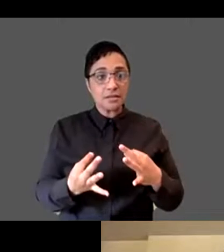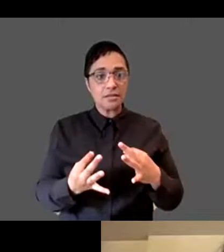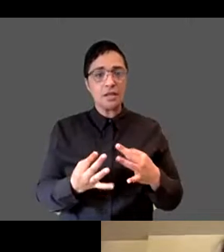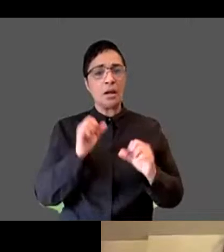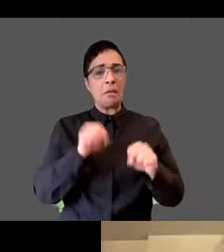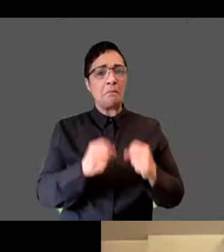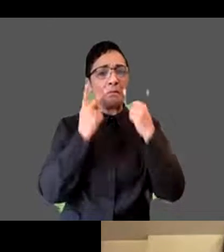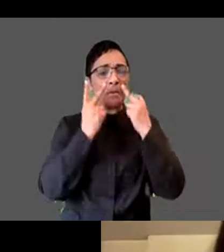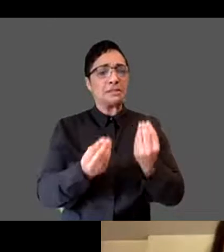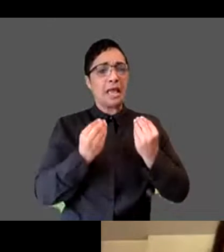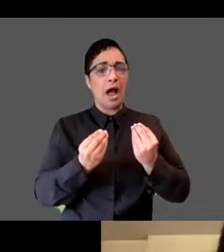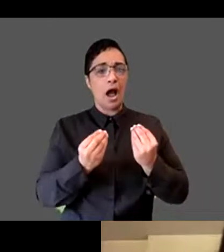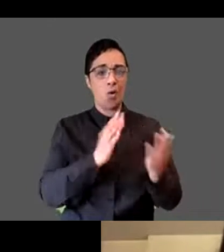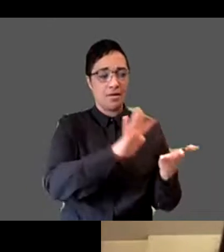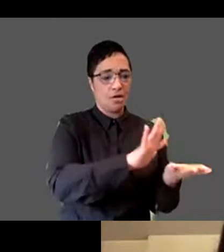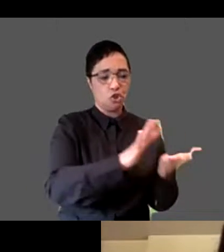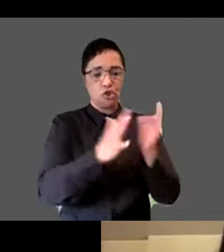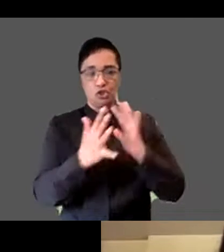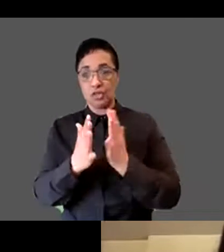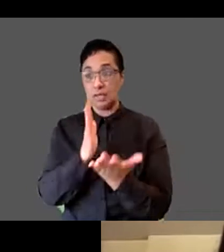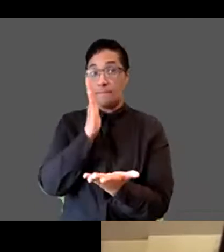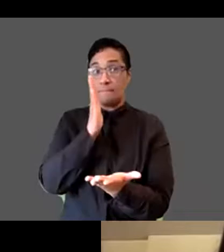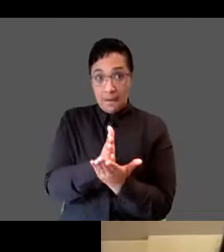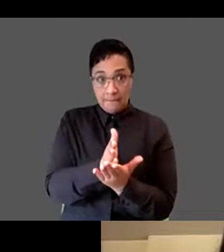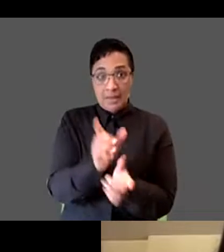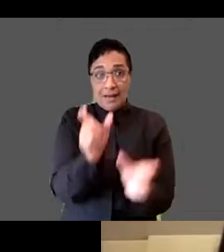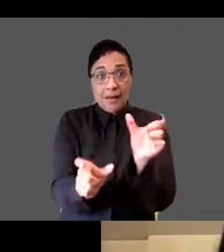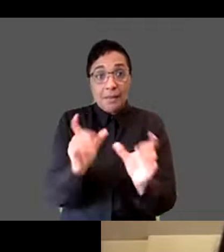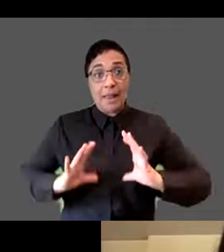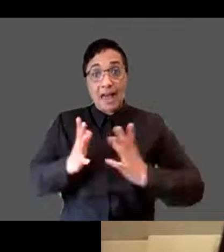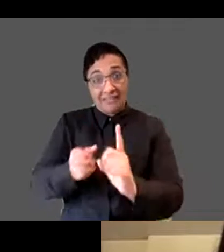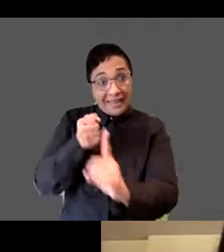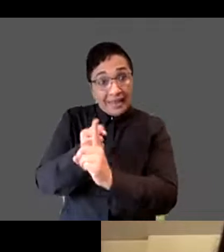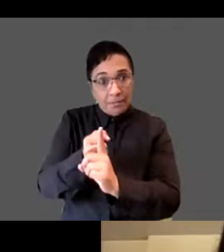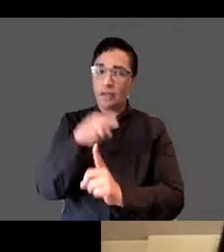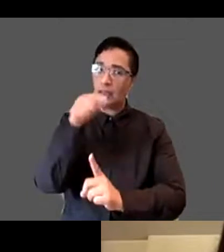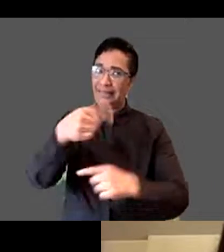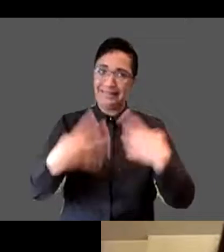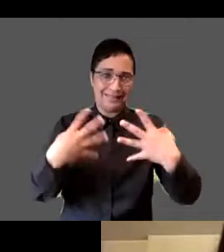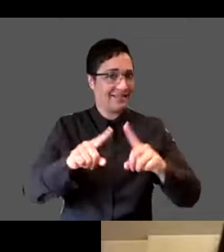life, in real time for real people, it is a different use of the data. And people have to understand that.